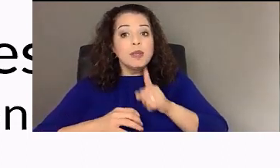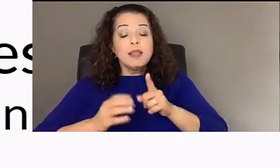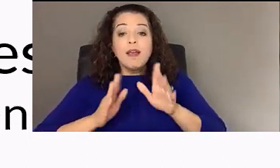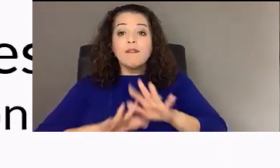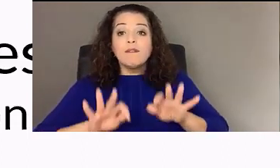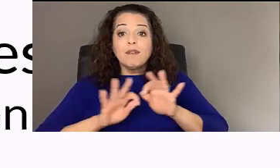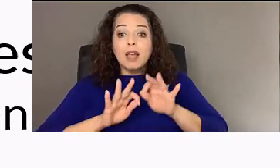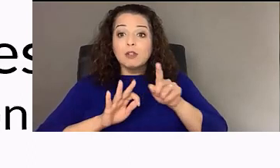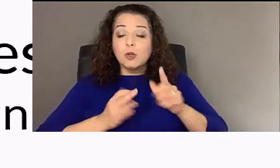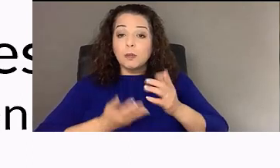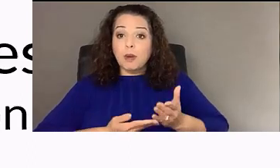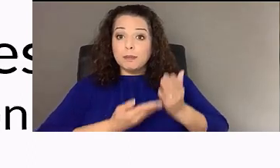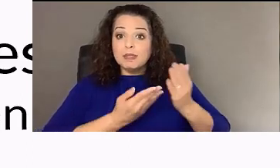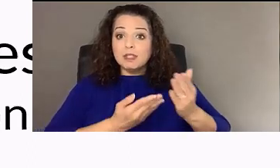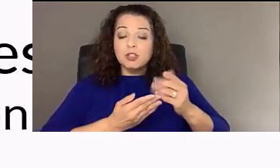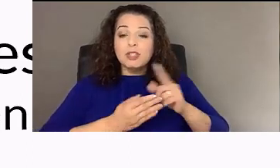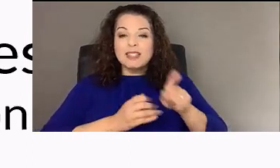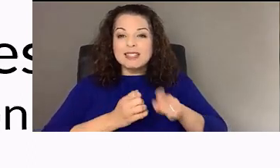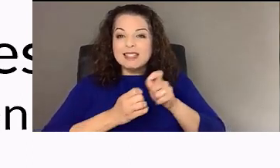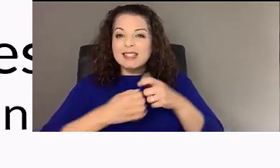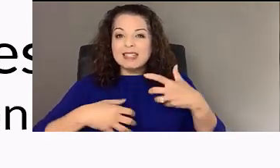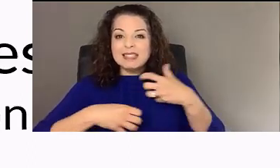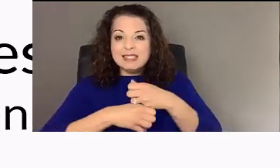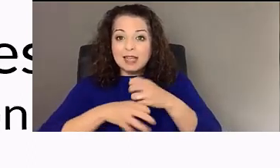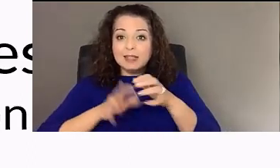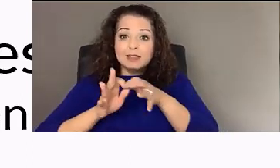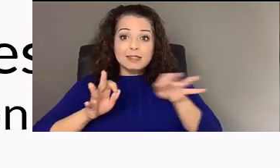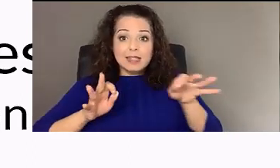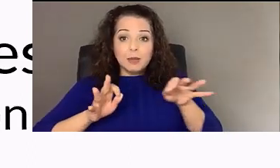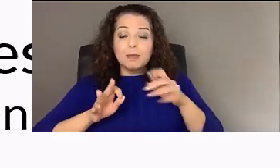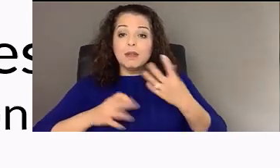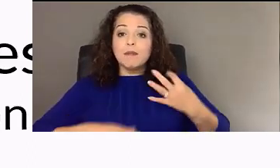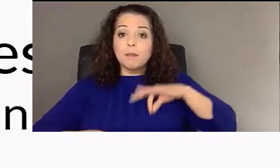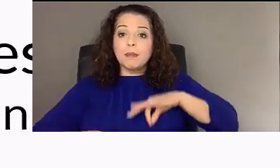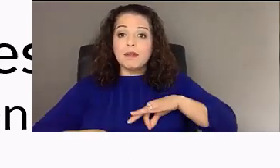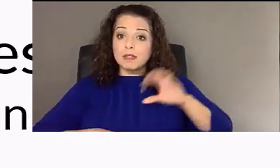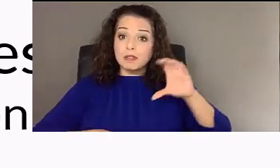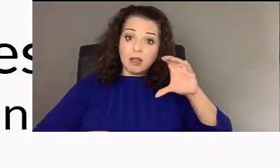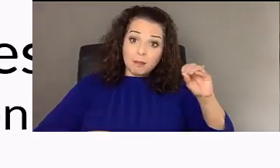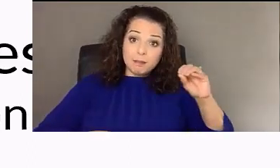is a concise statement of the benefits that a company or a center might be